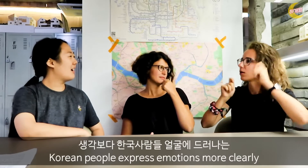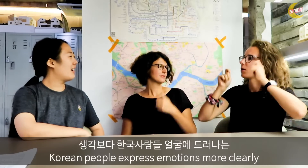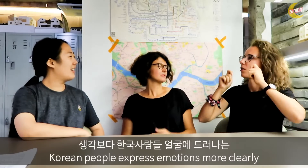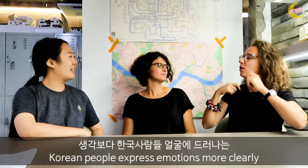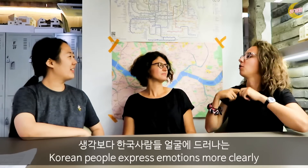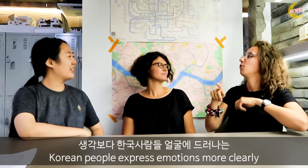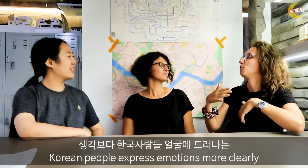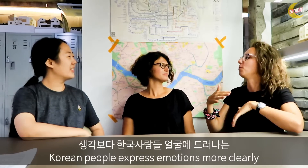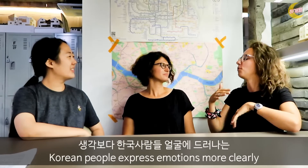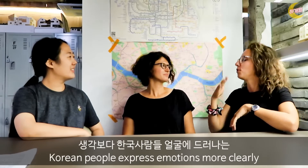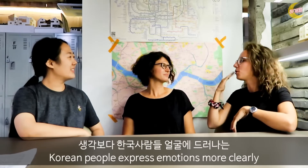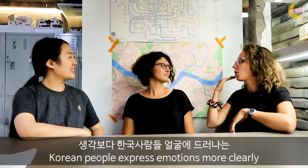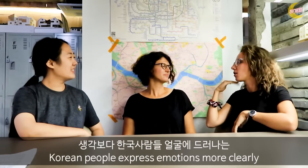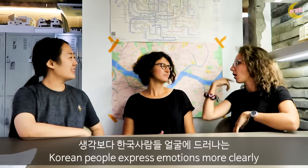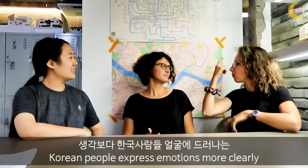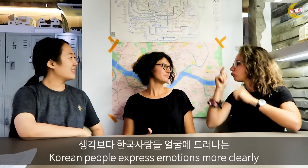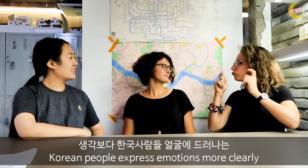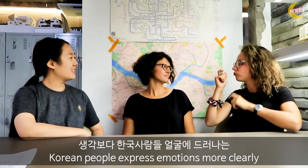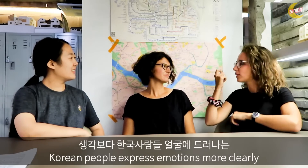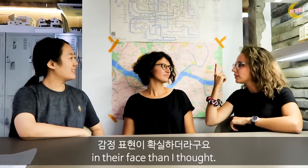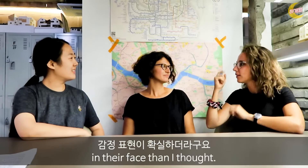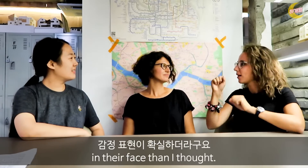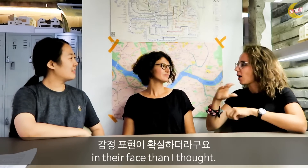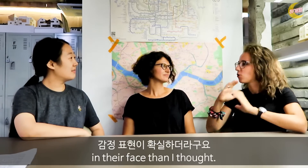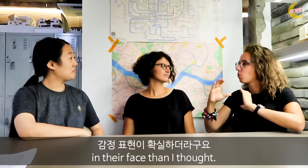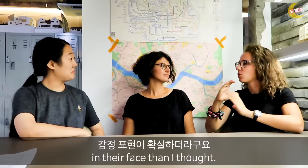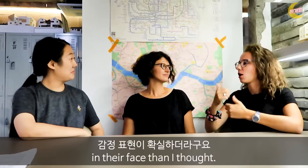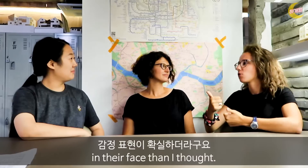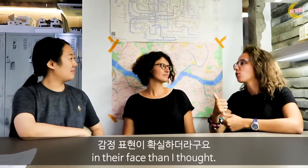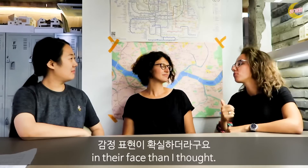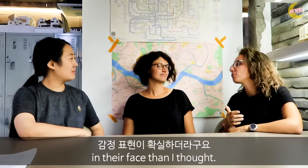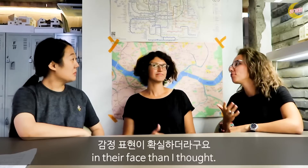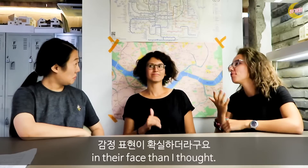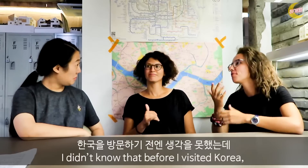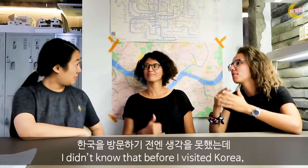Korean people express emotions more clearly in their face than I thought.